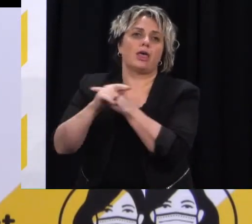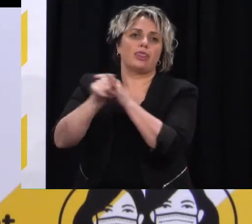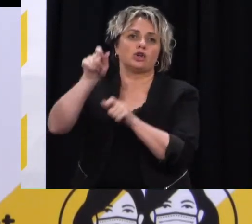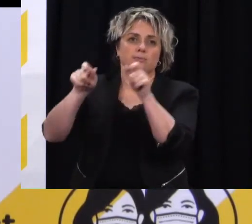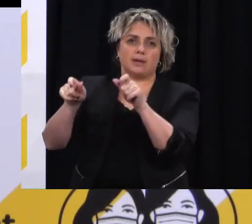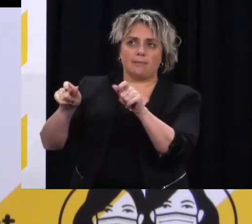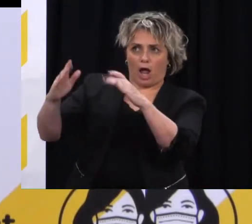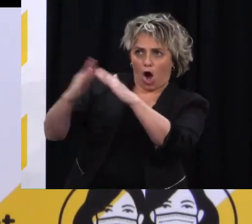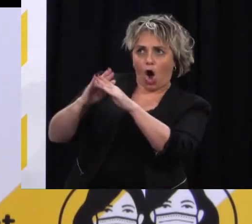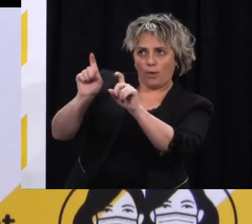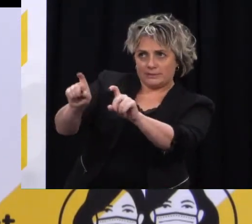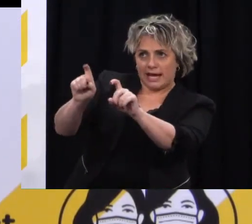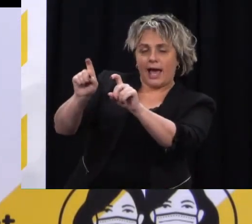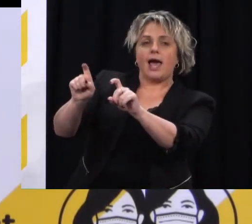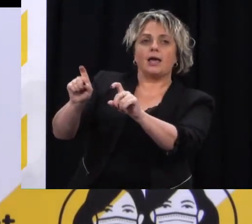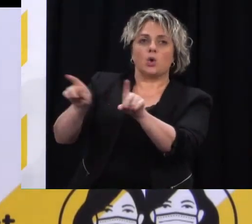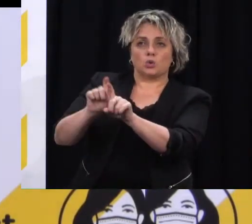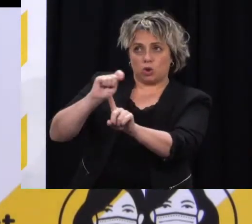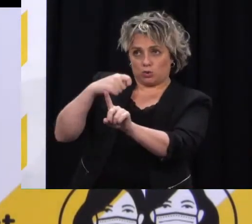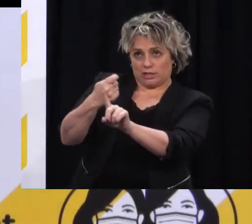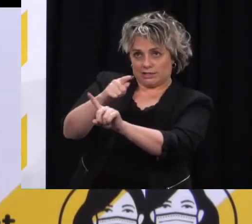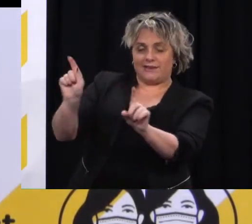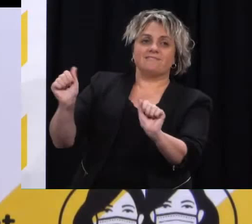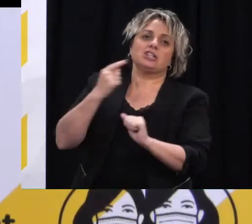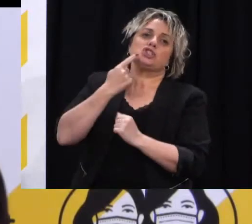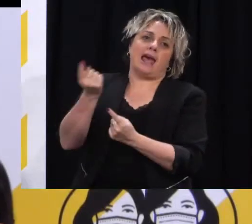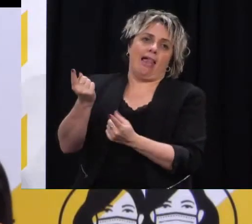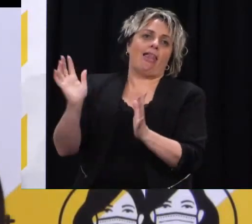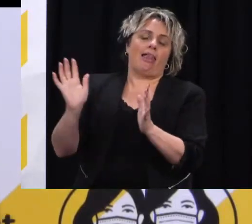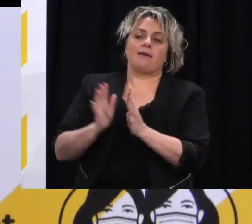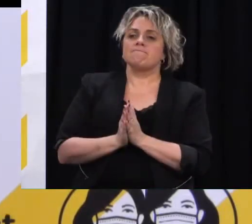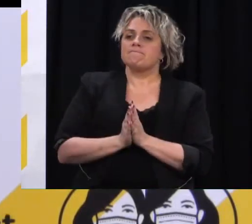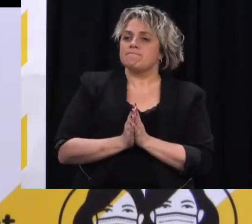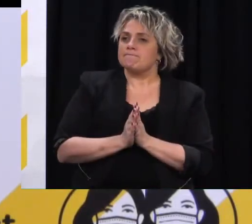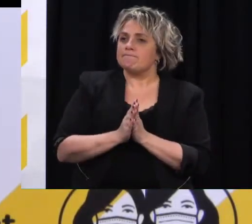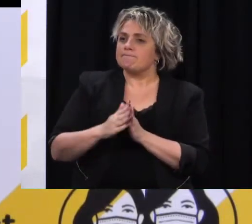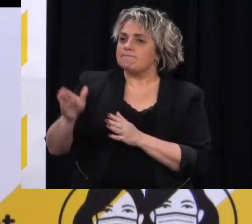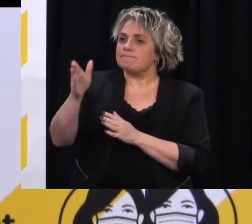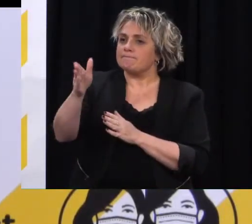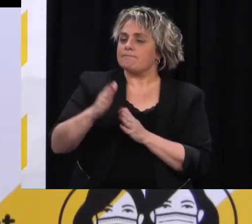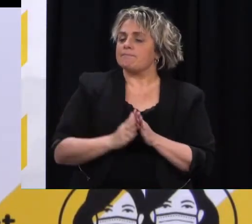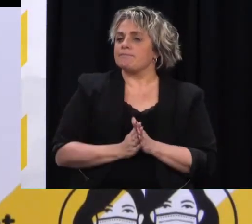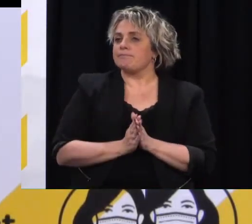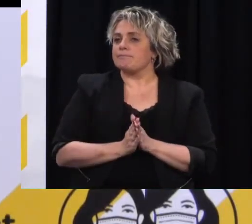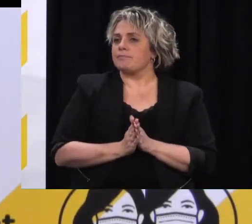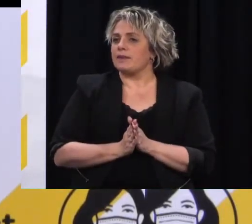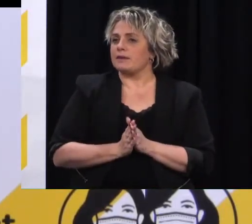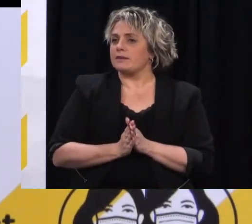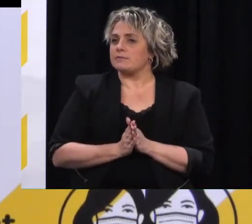individuals in that workplace who've had contact with that staff member. They have all been contacted and are